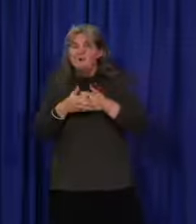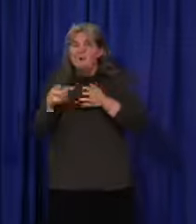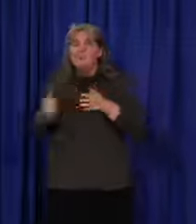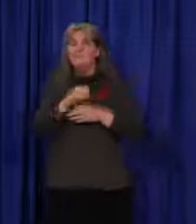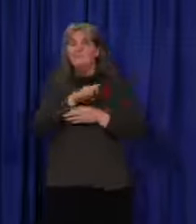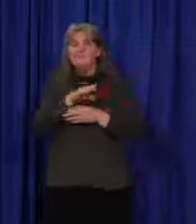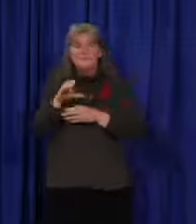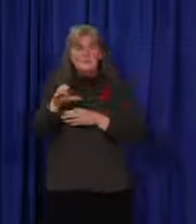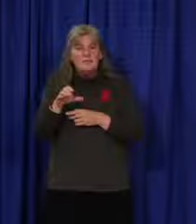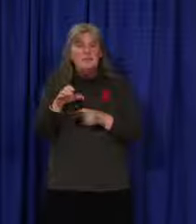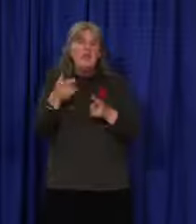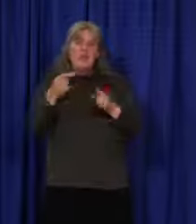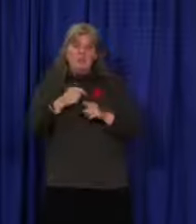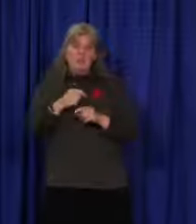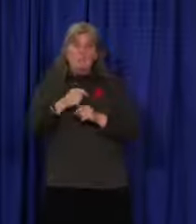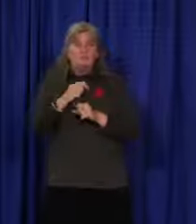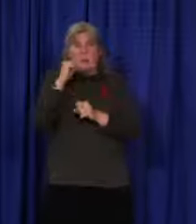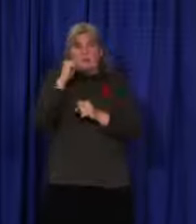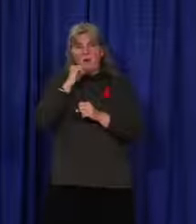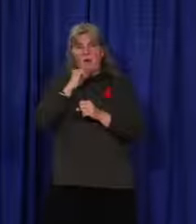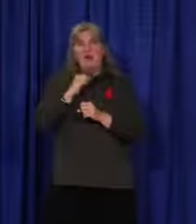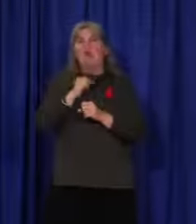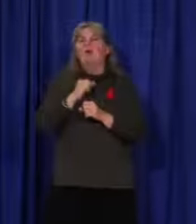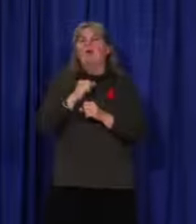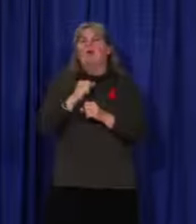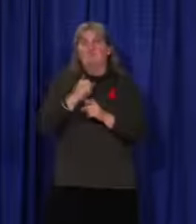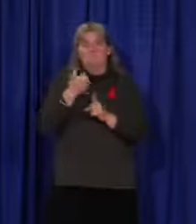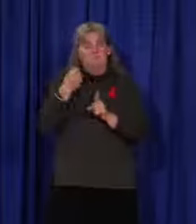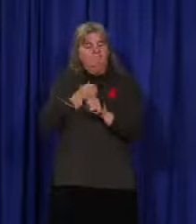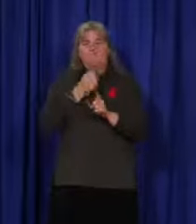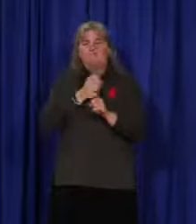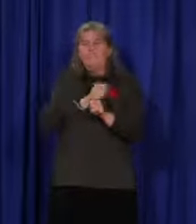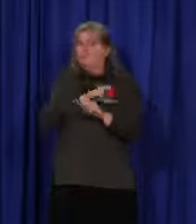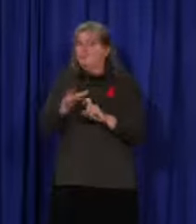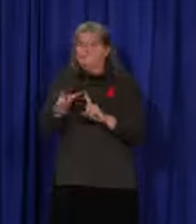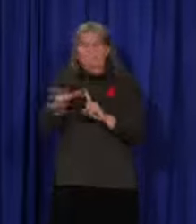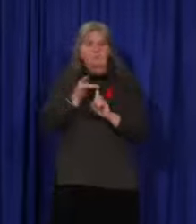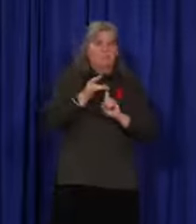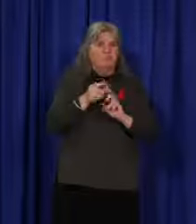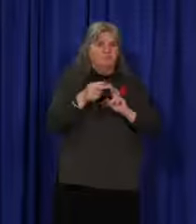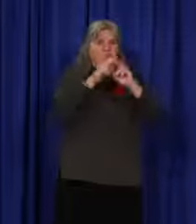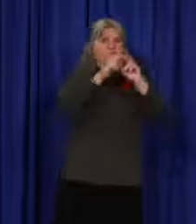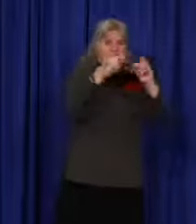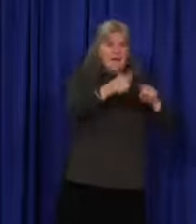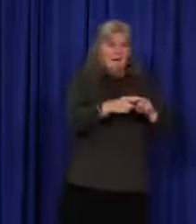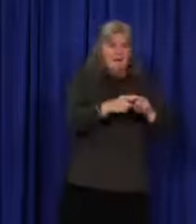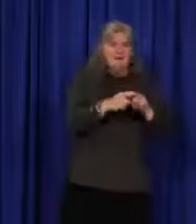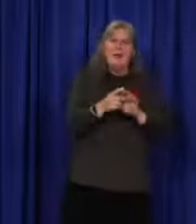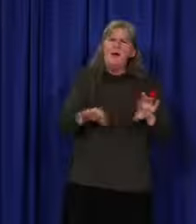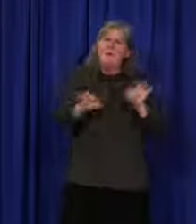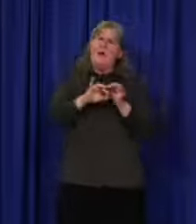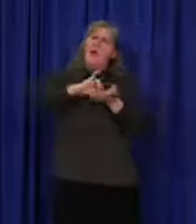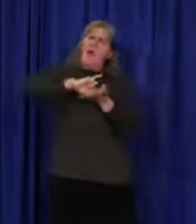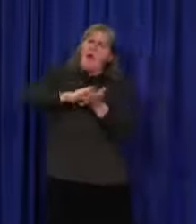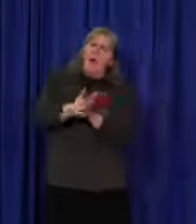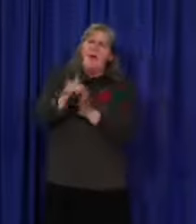Our hospitals are prepared should someone require hospitalization. Our health centres in rural Yukon are prepared to respond